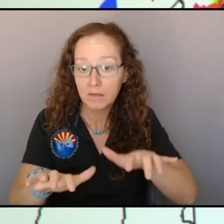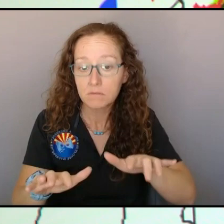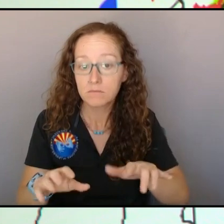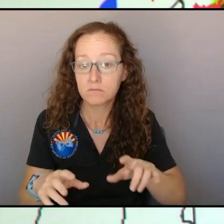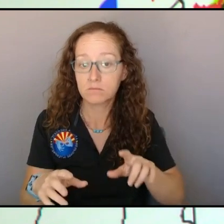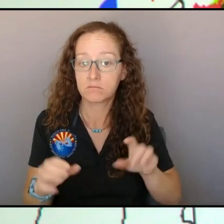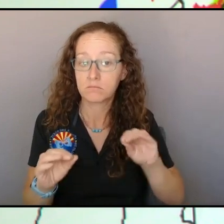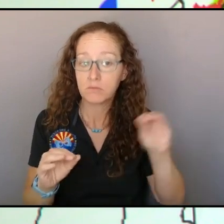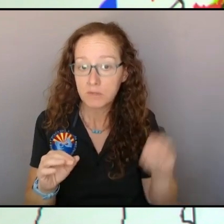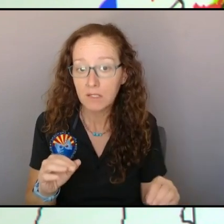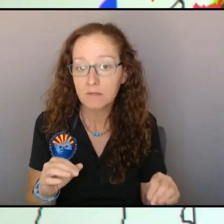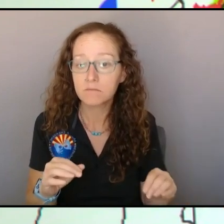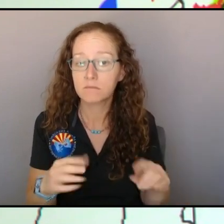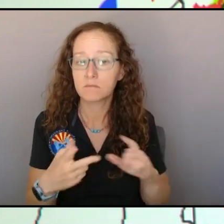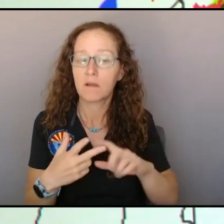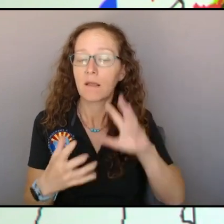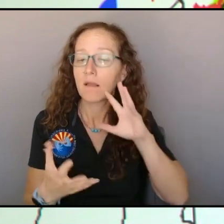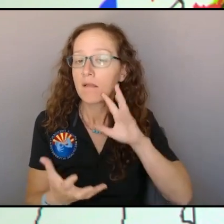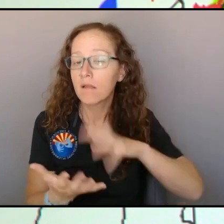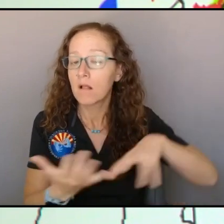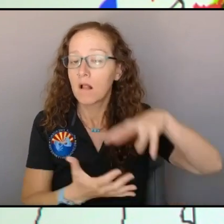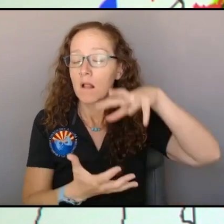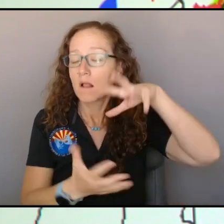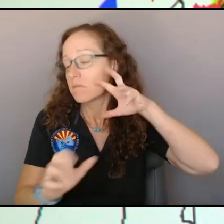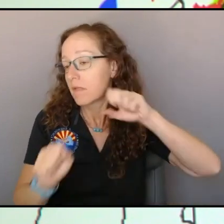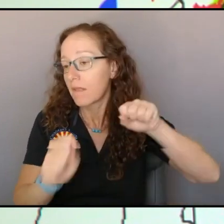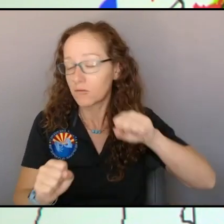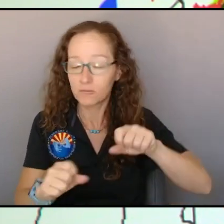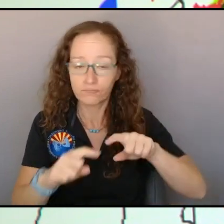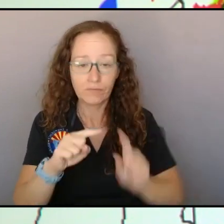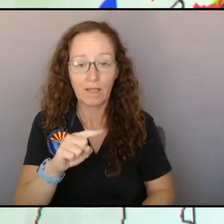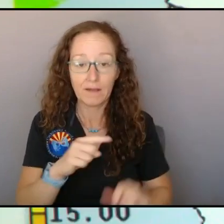moving over the fire footprint. So let's move to the next slide